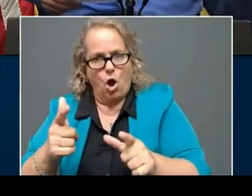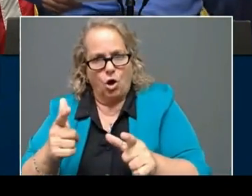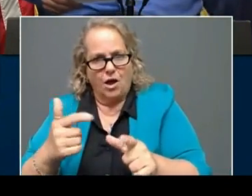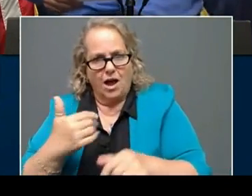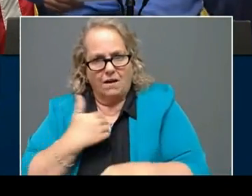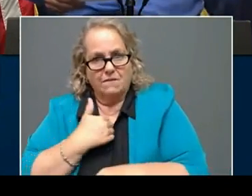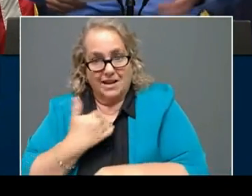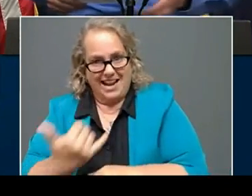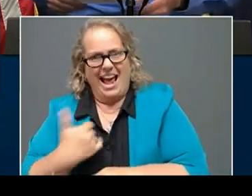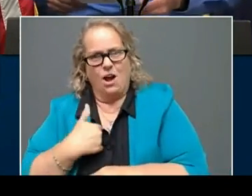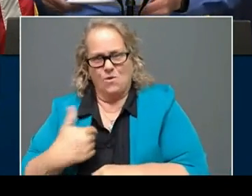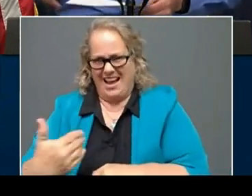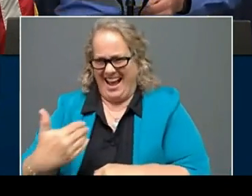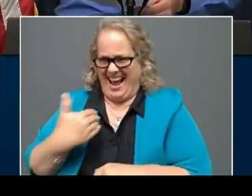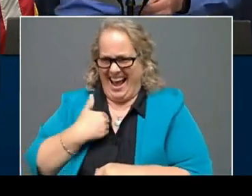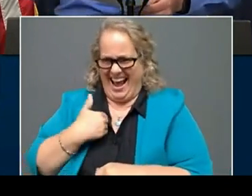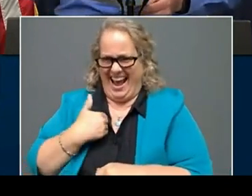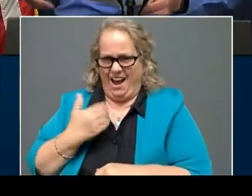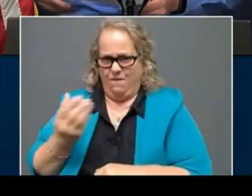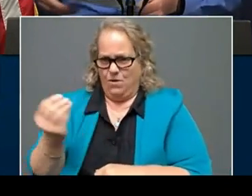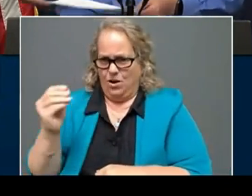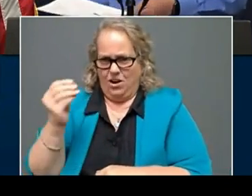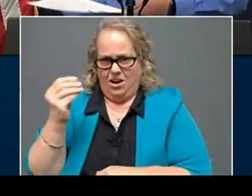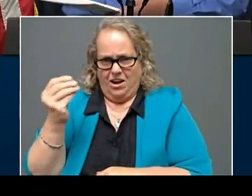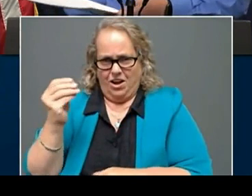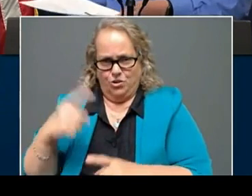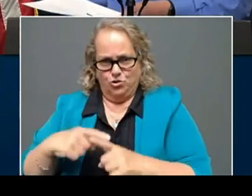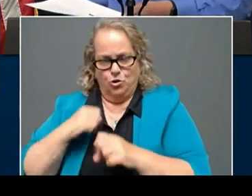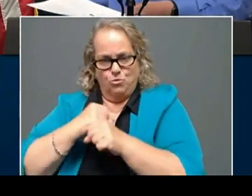armamentarium that we can use to try to minimize this. But we've all got to get